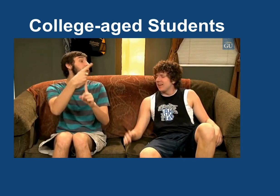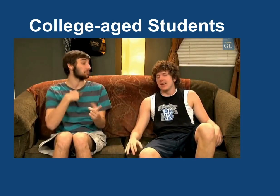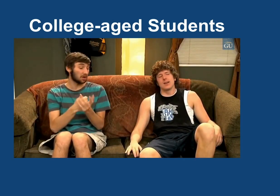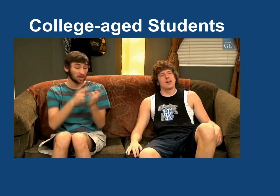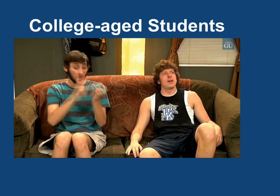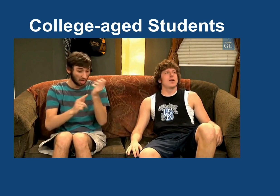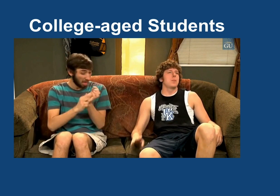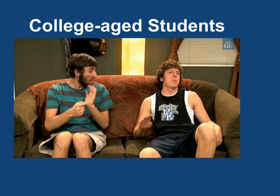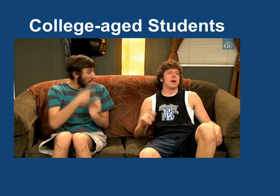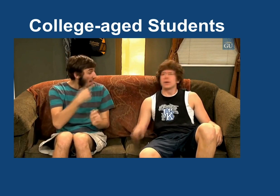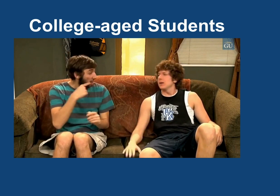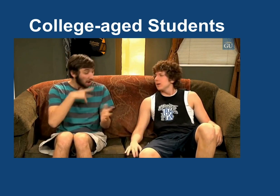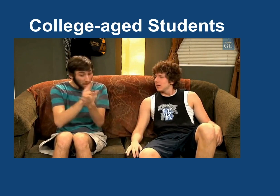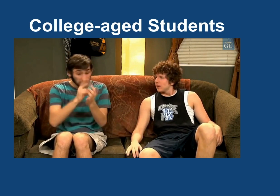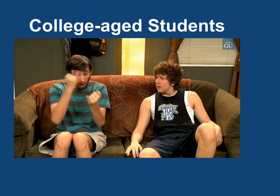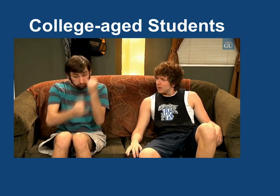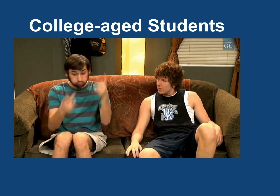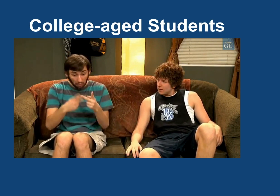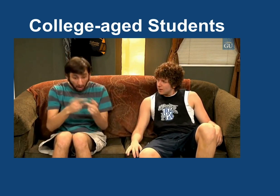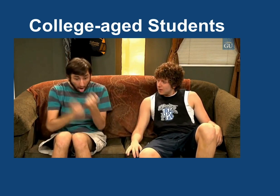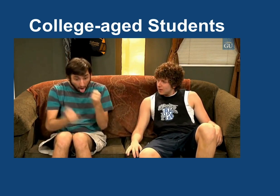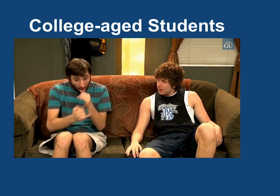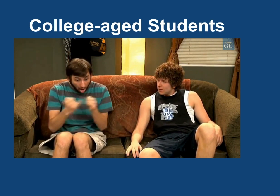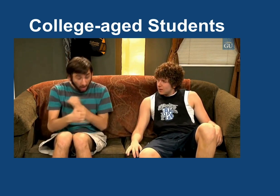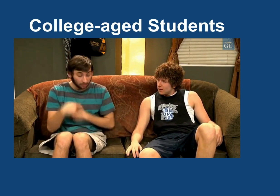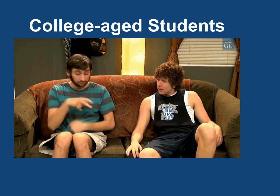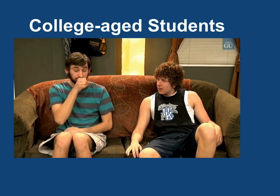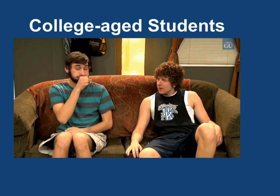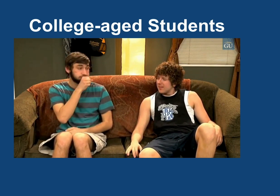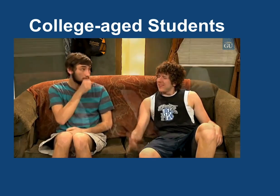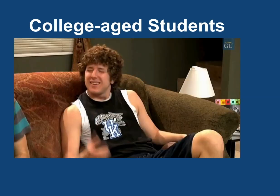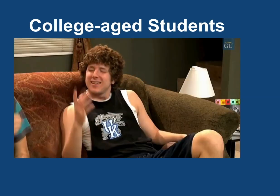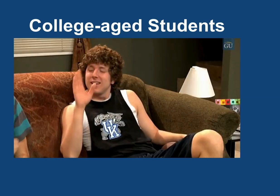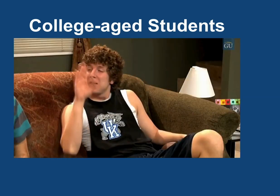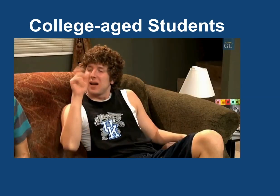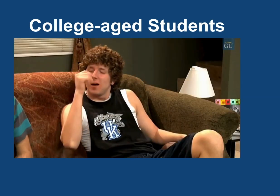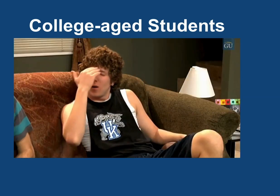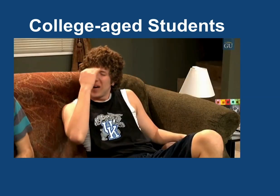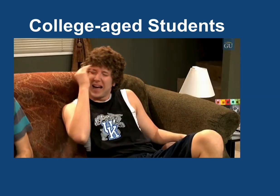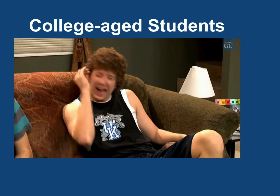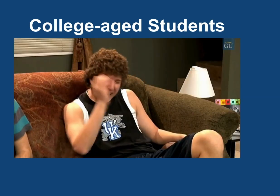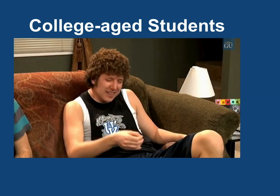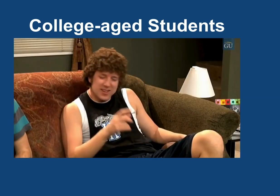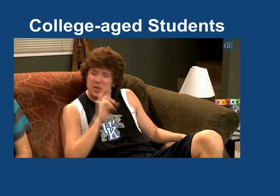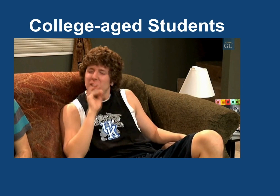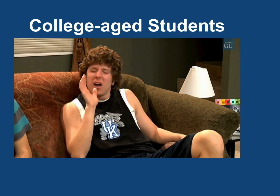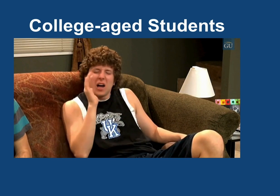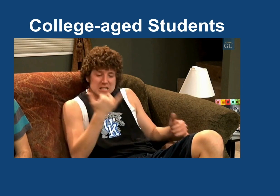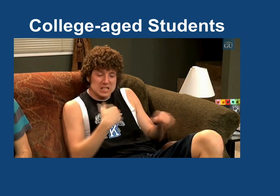Dan: Bella told me. Because Kentucky is always losing and in last place. That’s funny. Travis: Hey, Bella knows absolutely nothing.